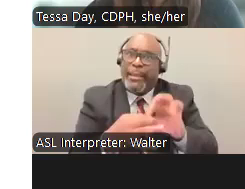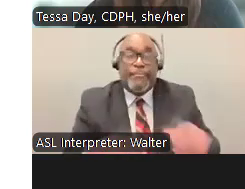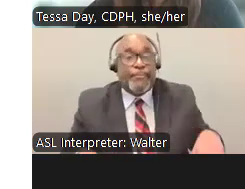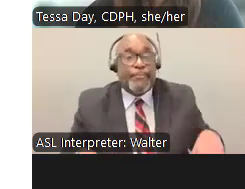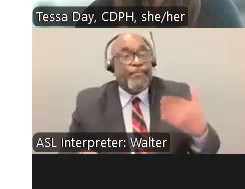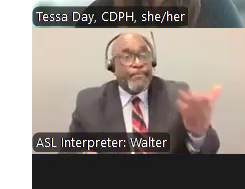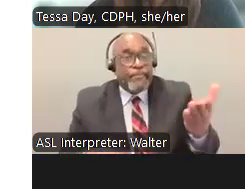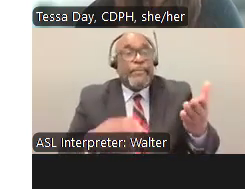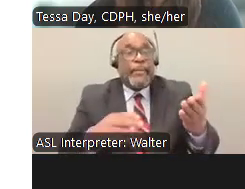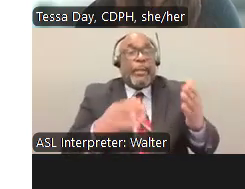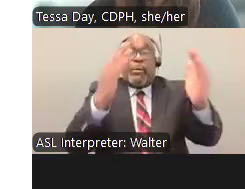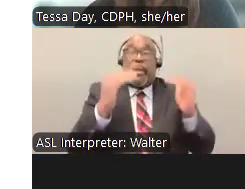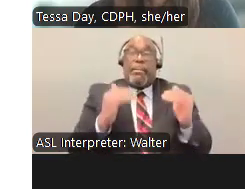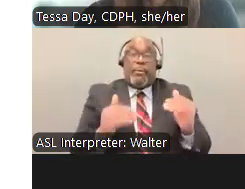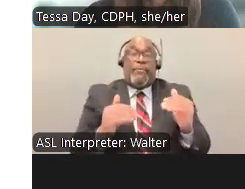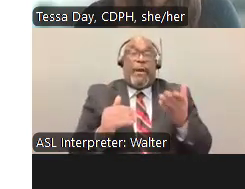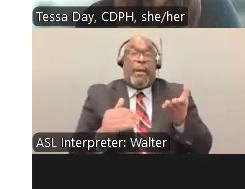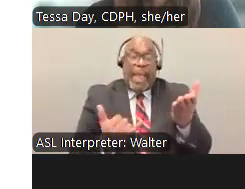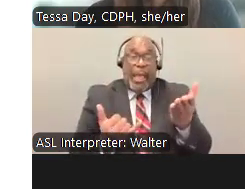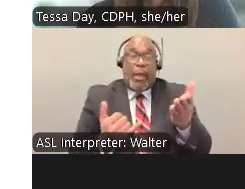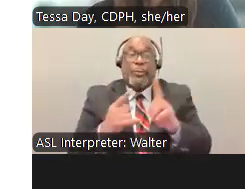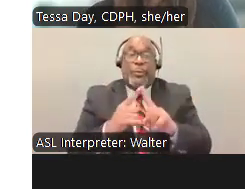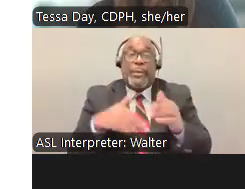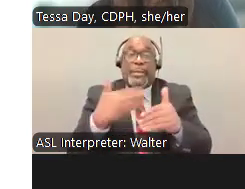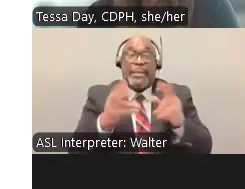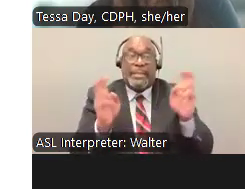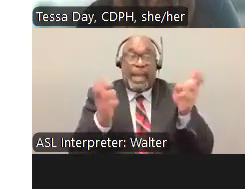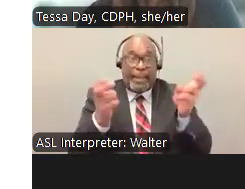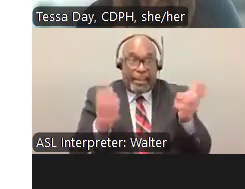13:30:03 with that, we can move to our 13:30:06 next topic, which is perceptions